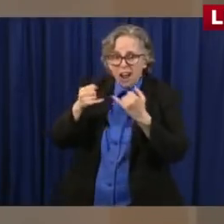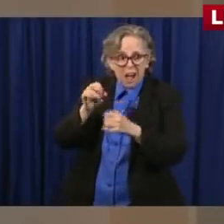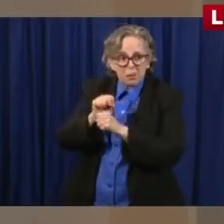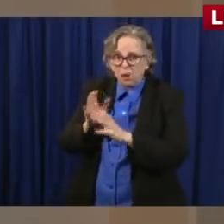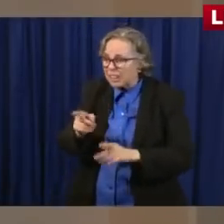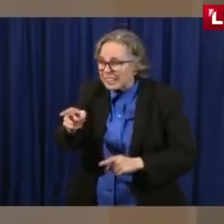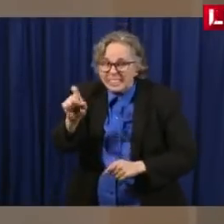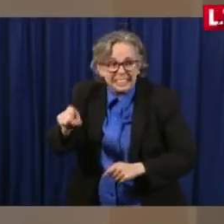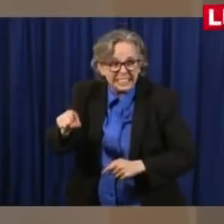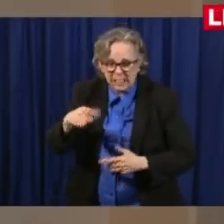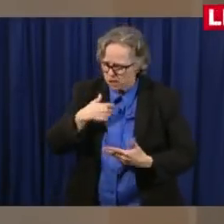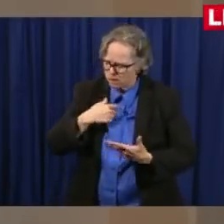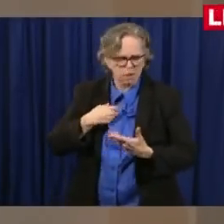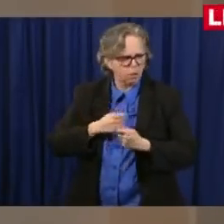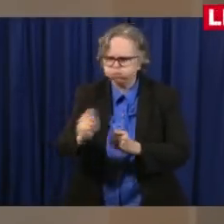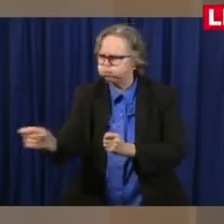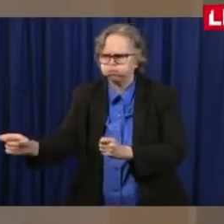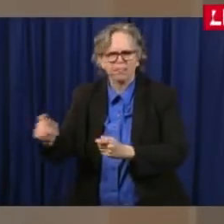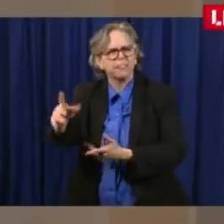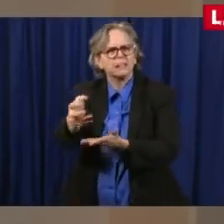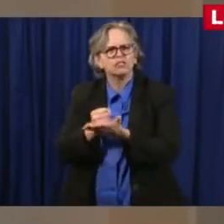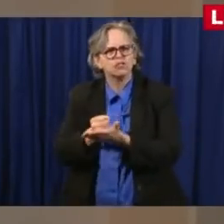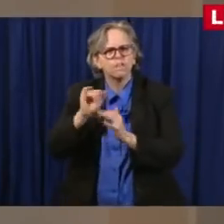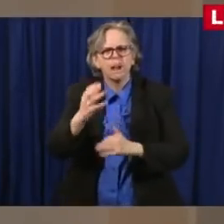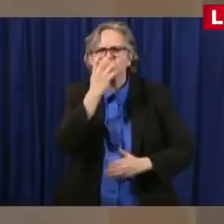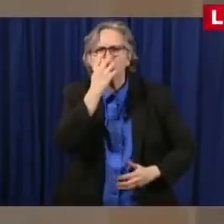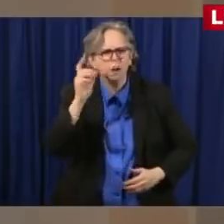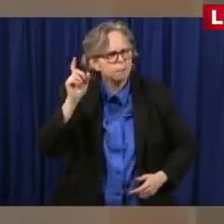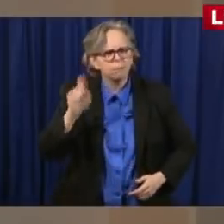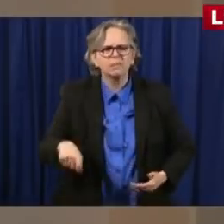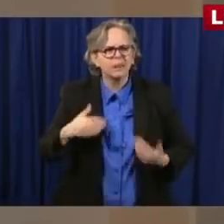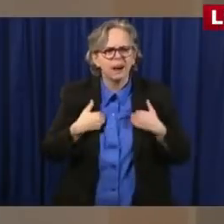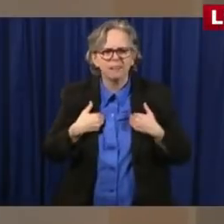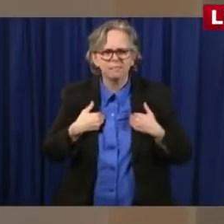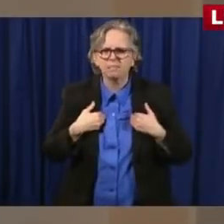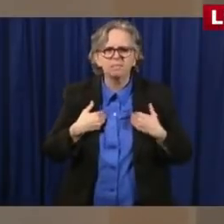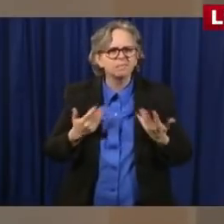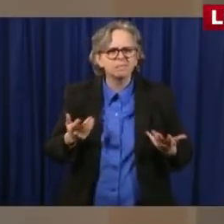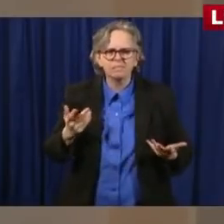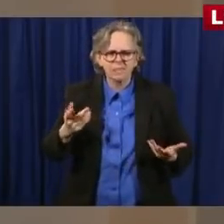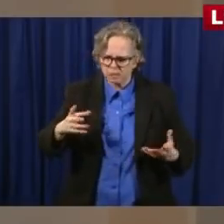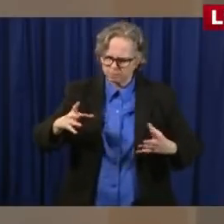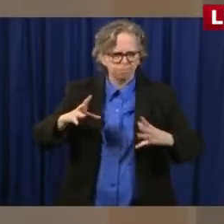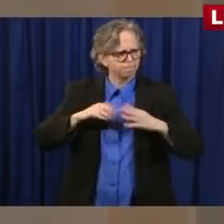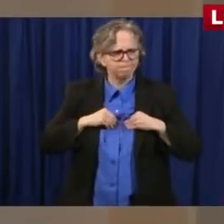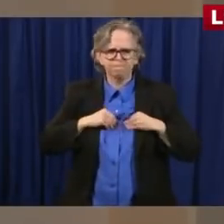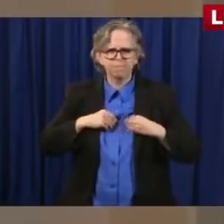WE HAVE TO CONSERVE WHAT WE HAVE. MANY PEOPLE ON THE FRONT LINES NEED IT AND DESERVE IT.